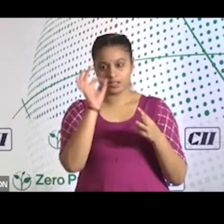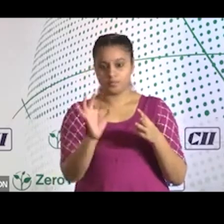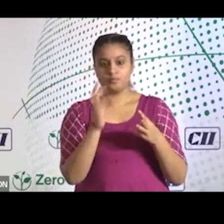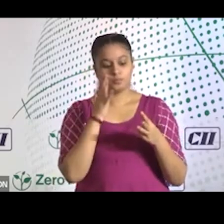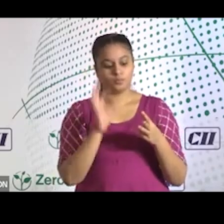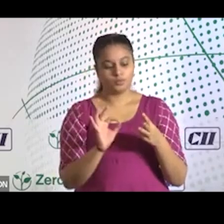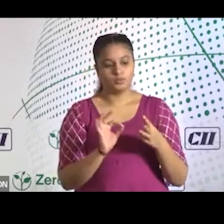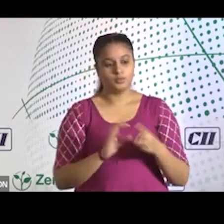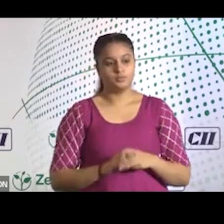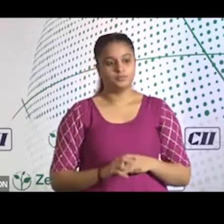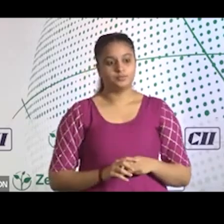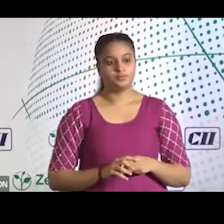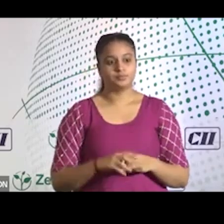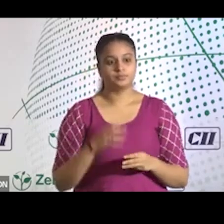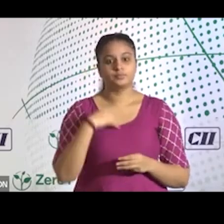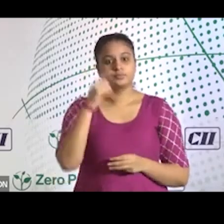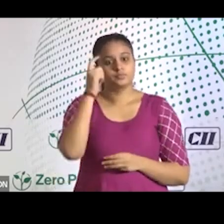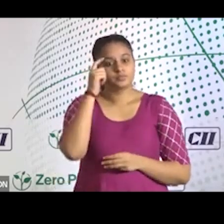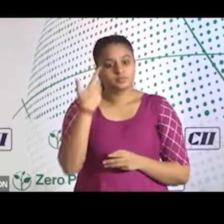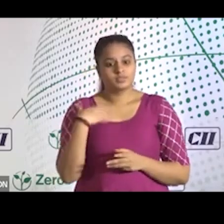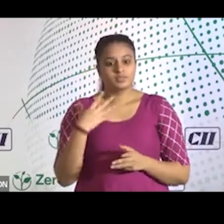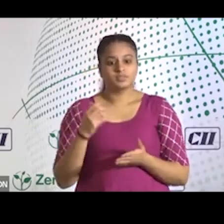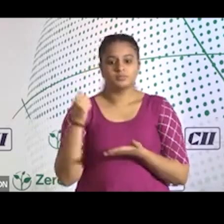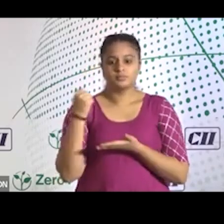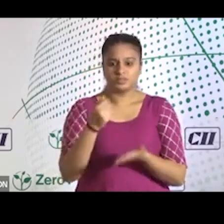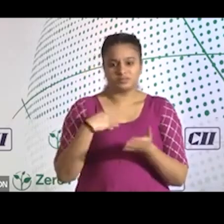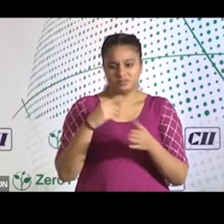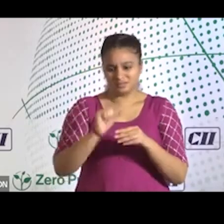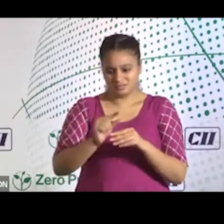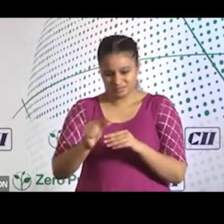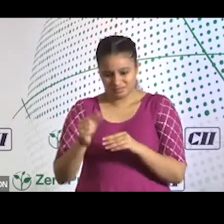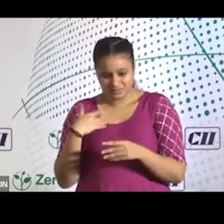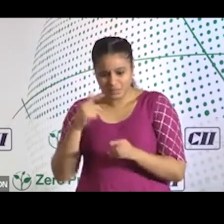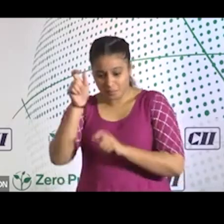making investments in terms of our people,